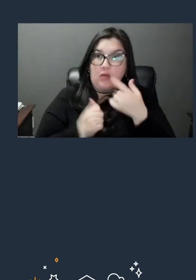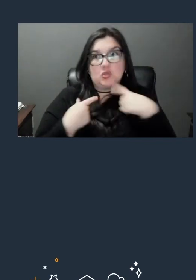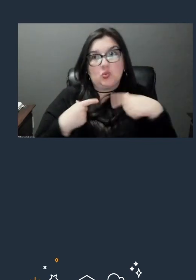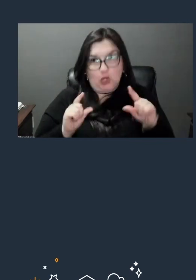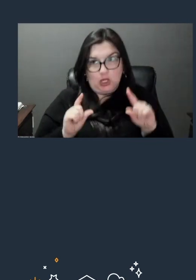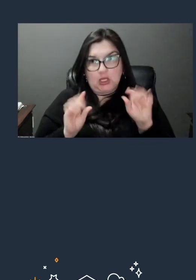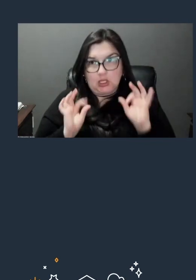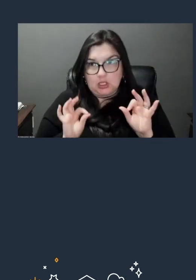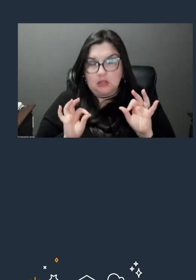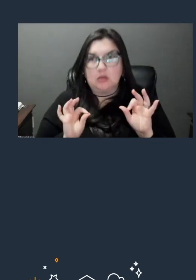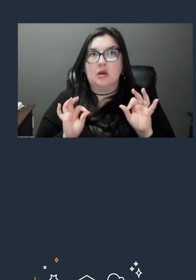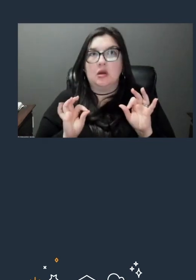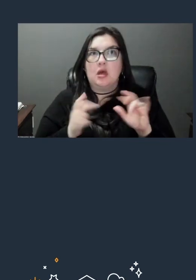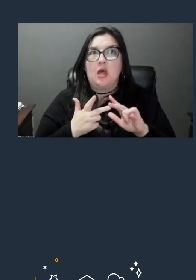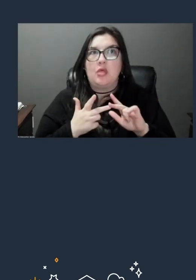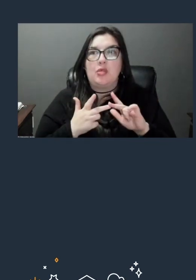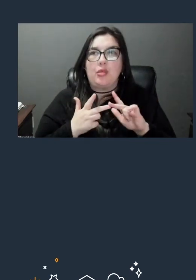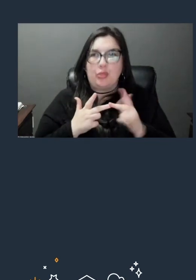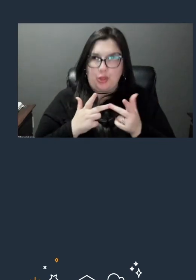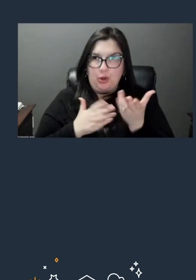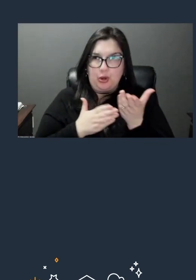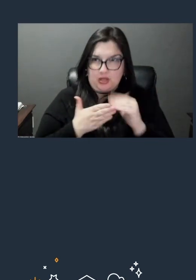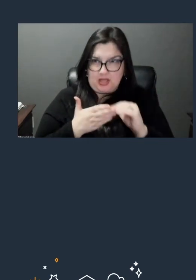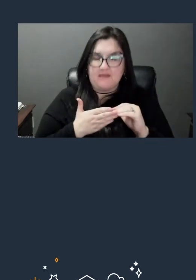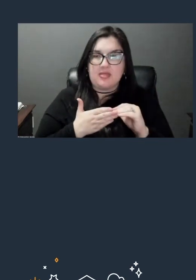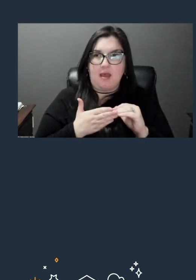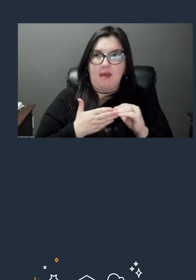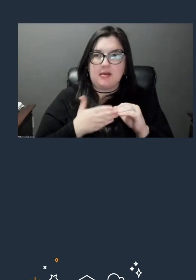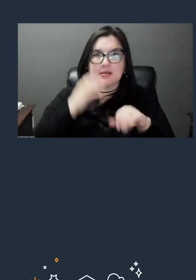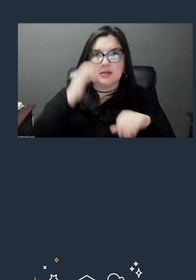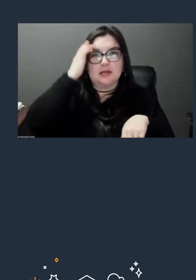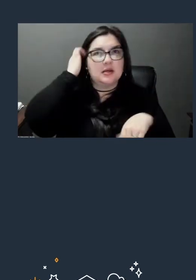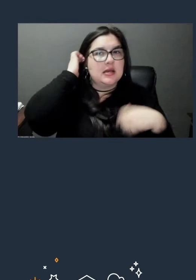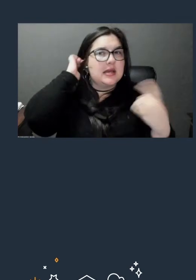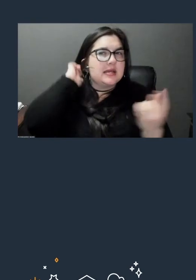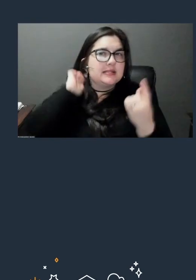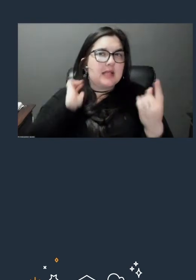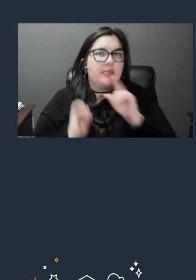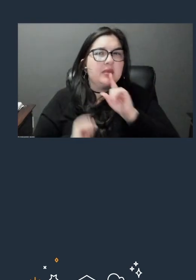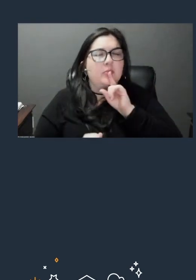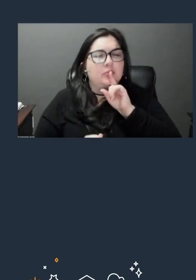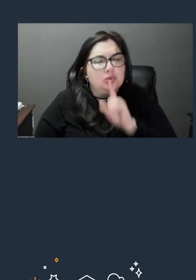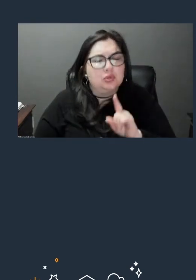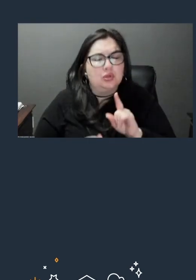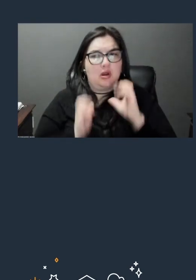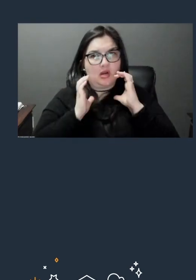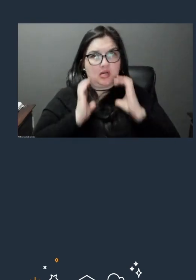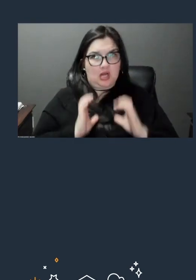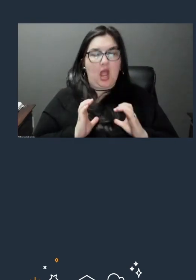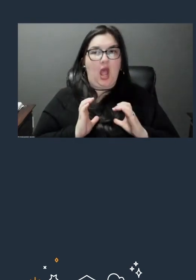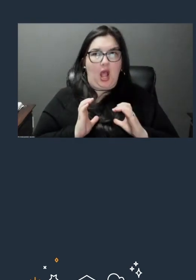The third leg of that is something that I'm sure that your customers ask you about AWS Backup.